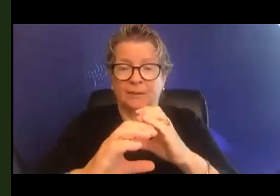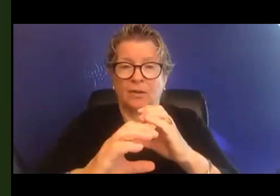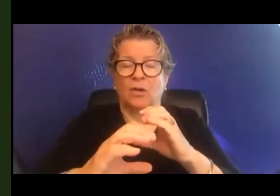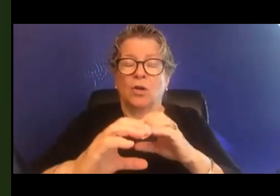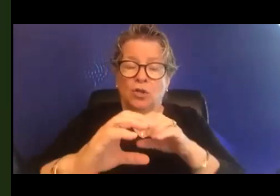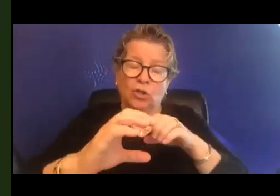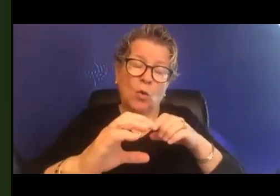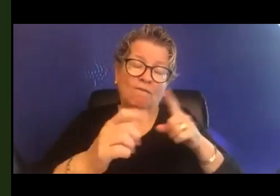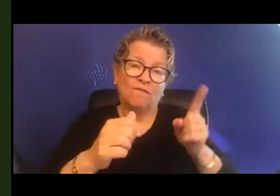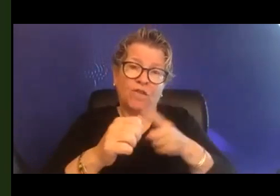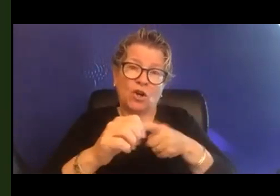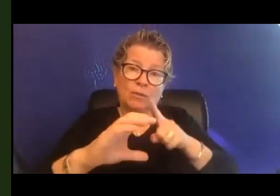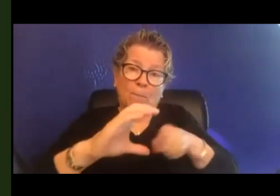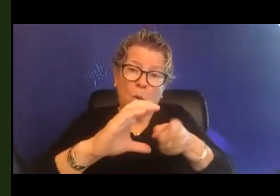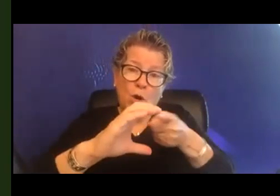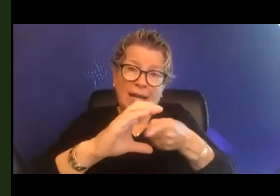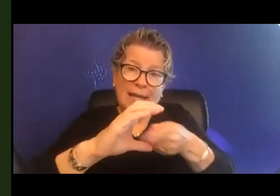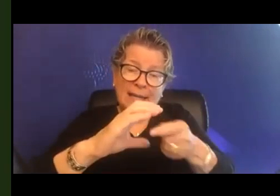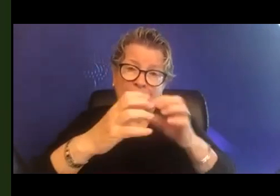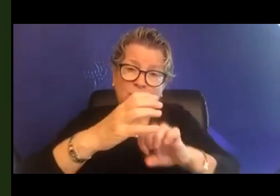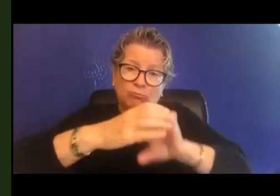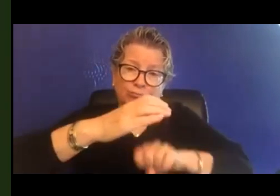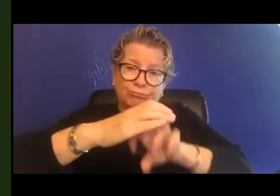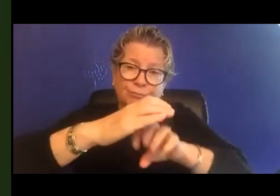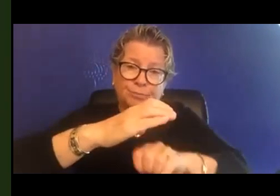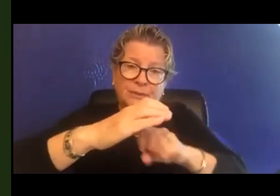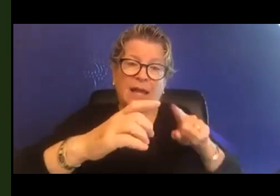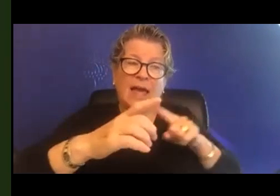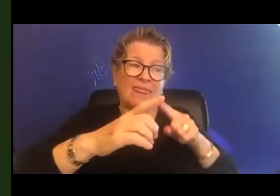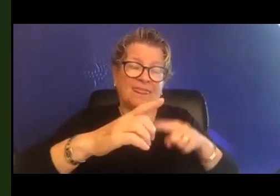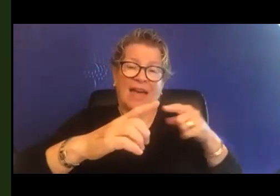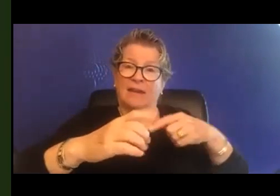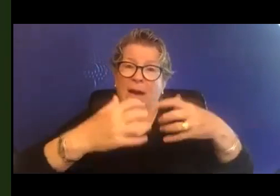machine excavates the earth, and this unit here pulls the pipe